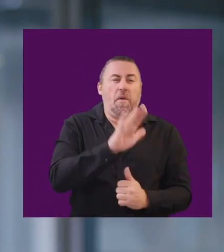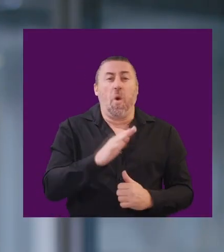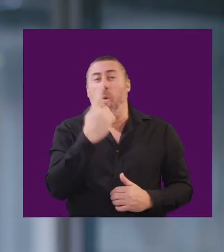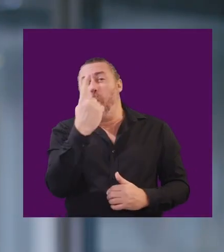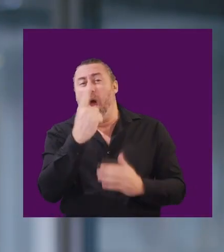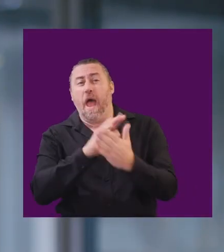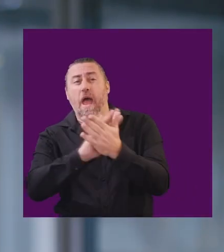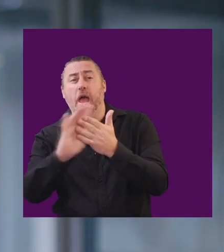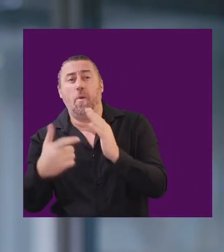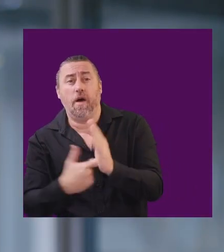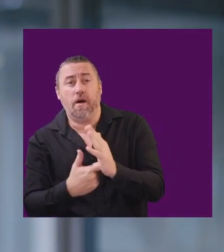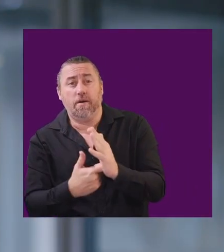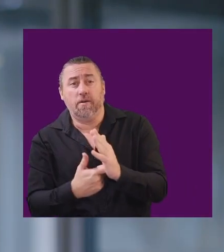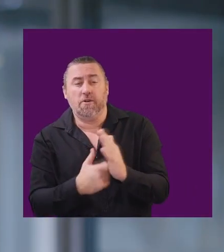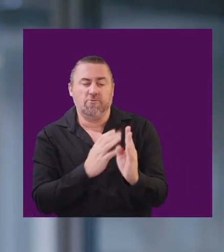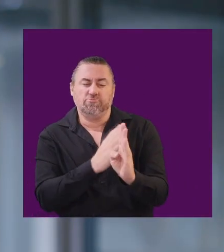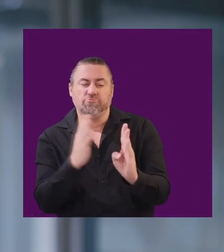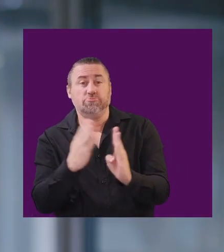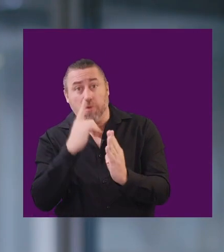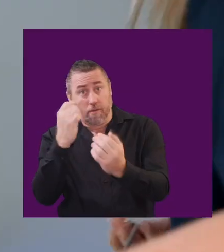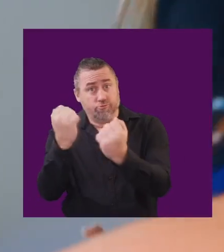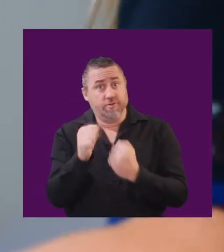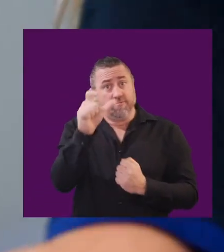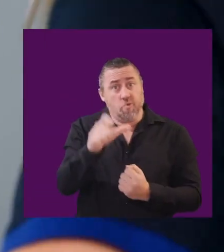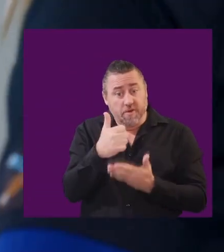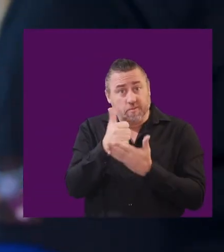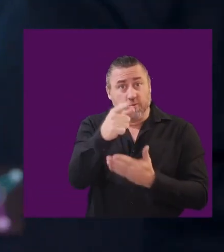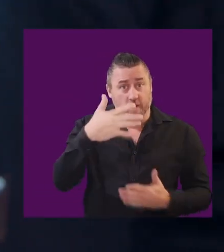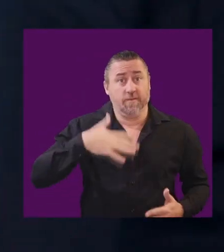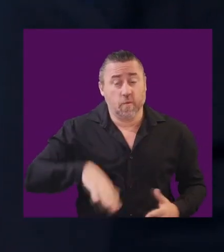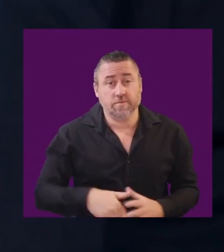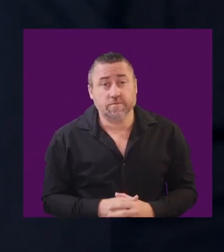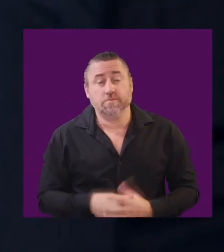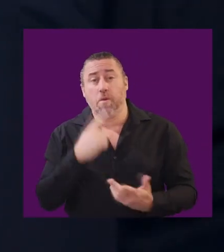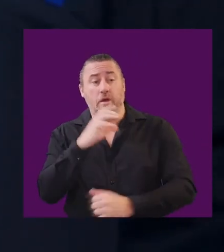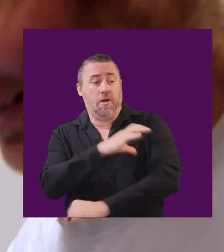an hour. You are welcome to bring someone with you. You may have your blood pressure,